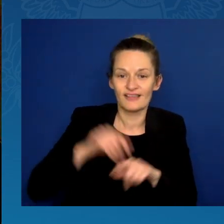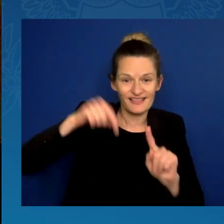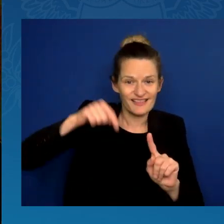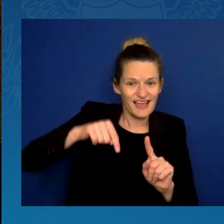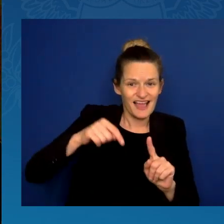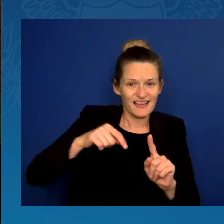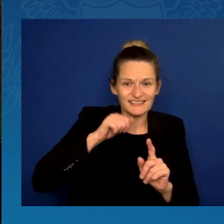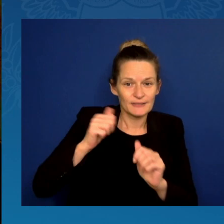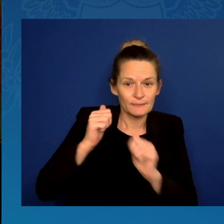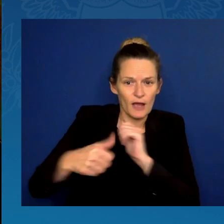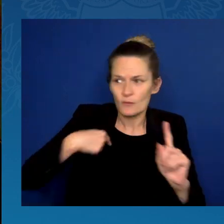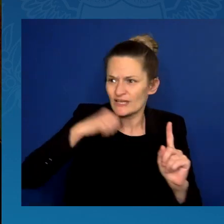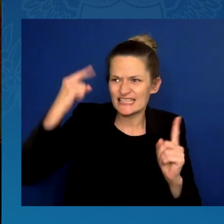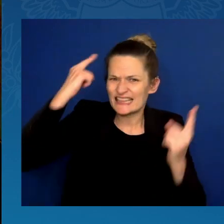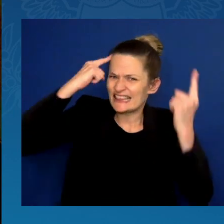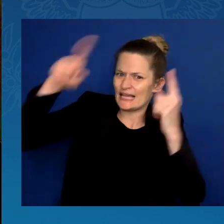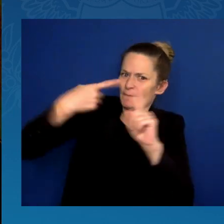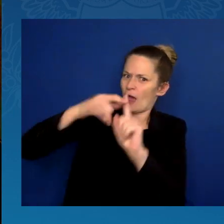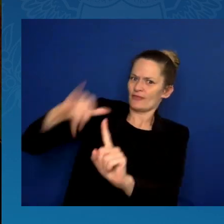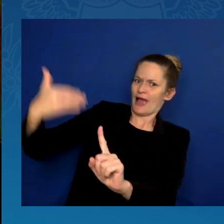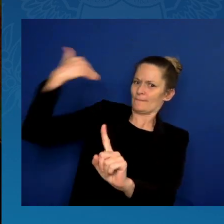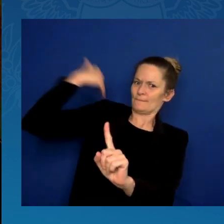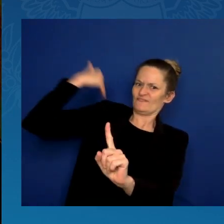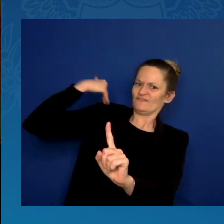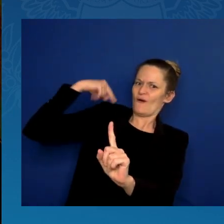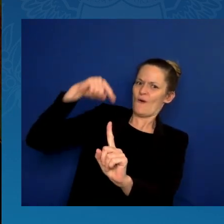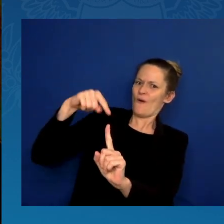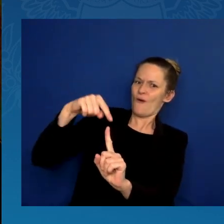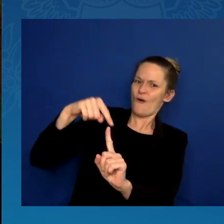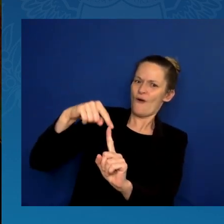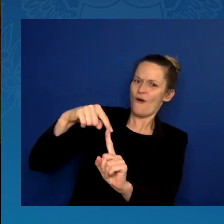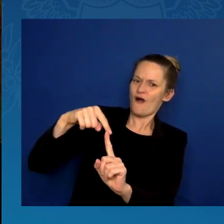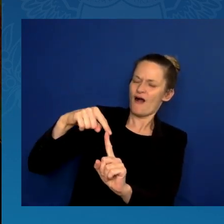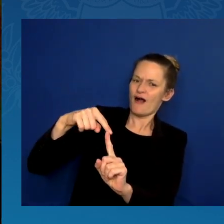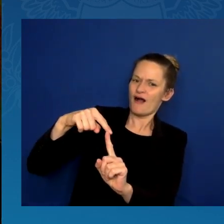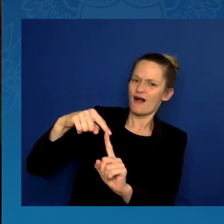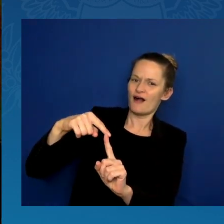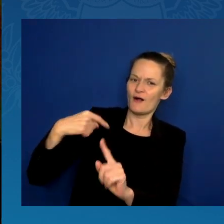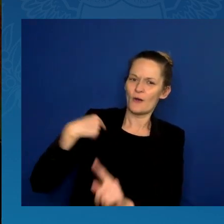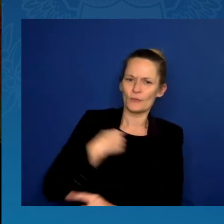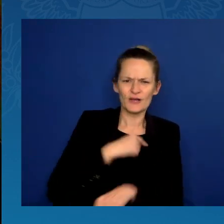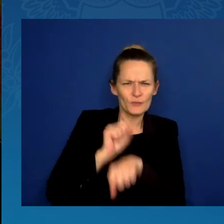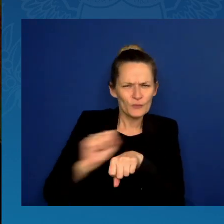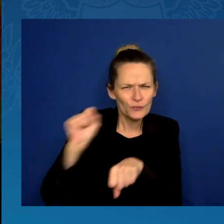We're working to protect women from other states to ensure that they have access to comprehensive reproductive health care